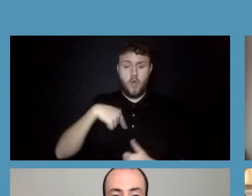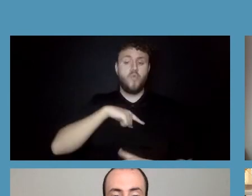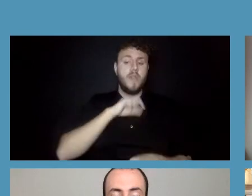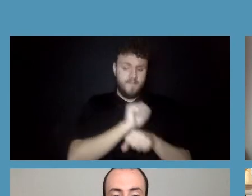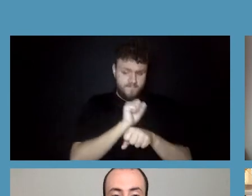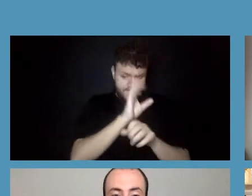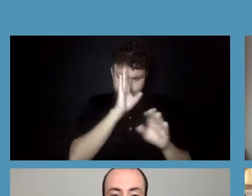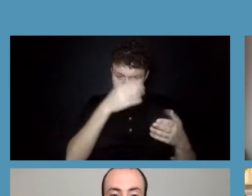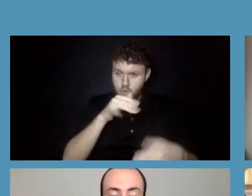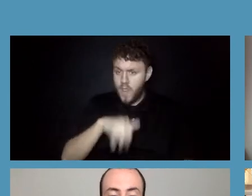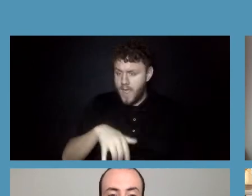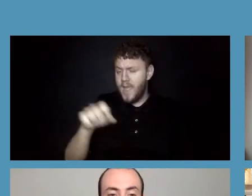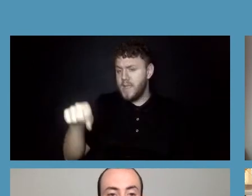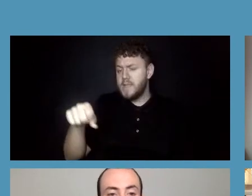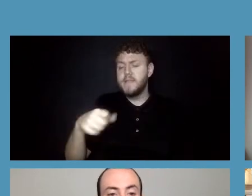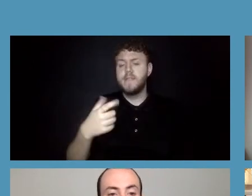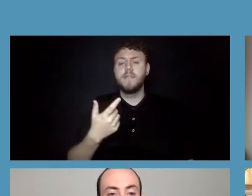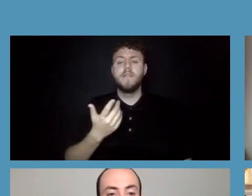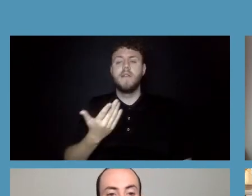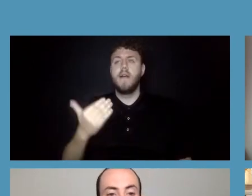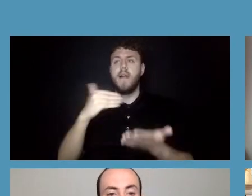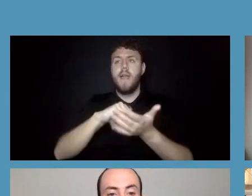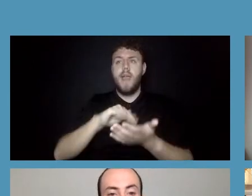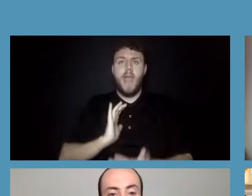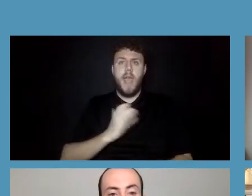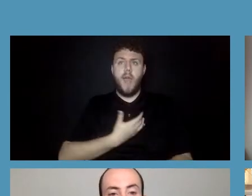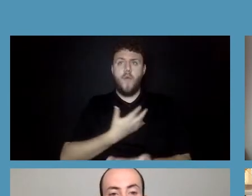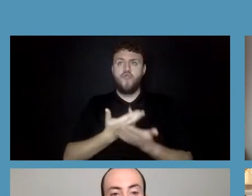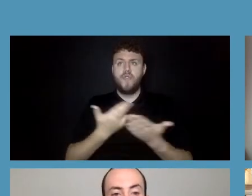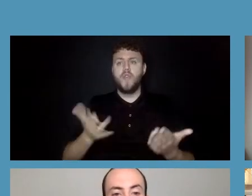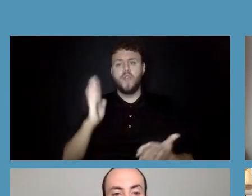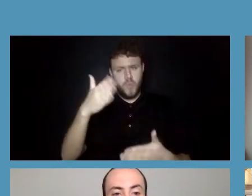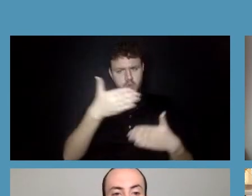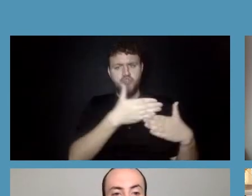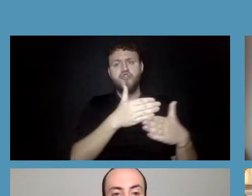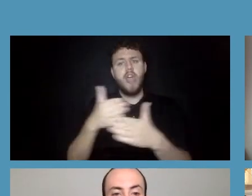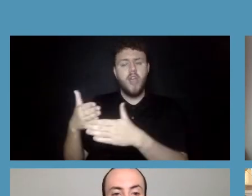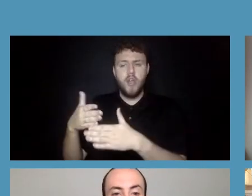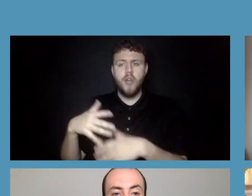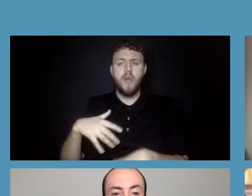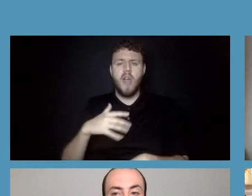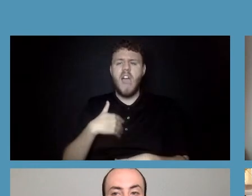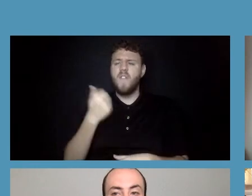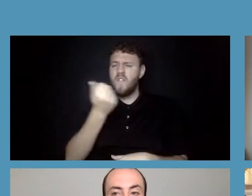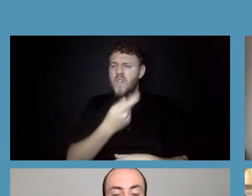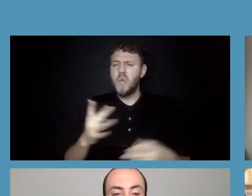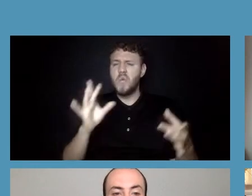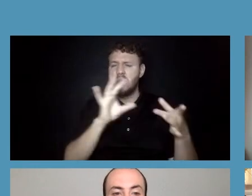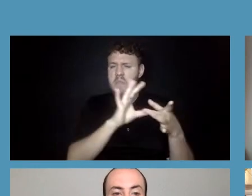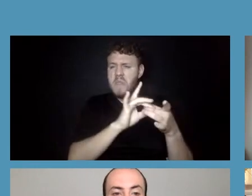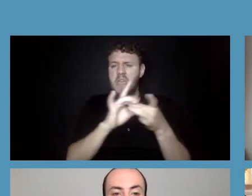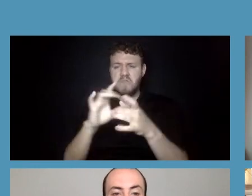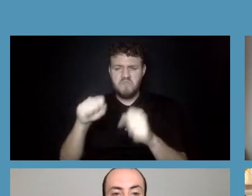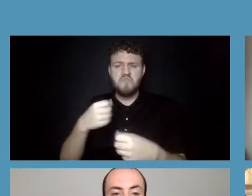Again, the resources that we will share, there are a couple we have linked but the first place that I